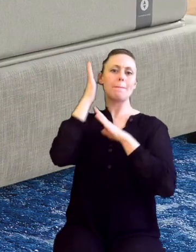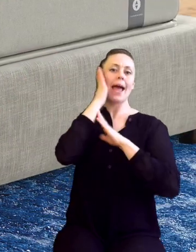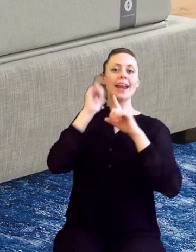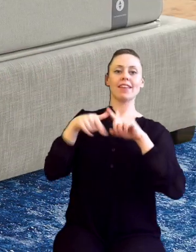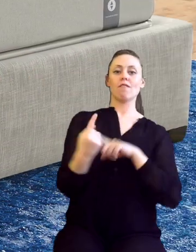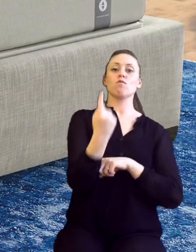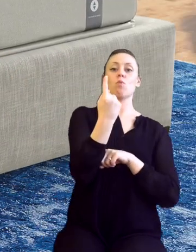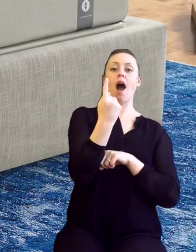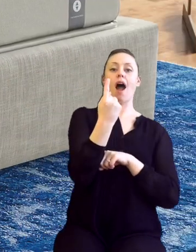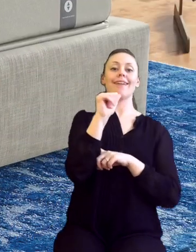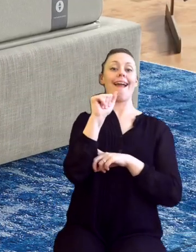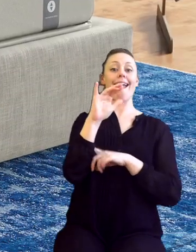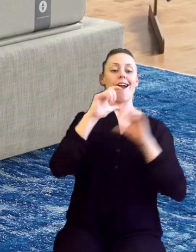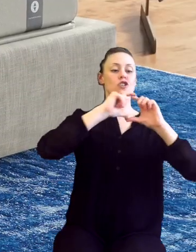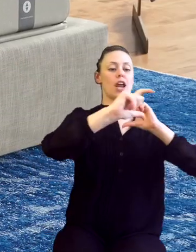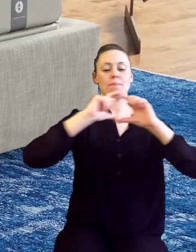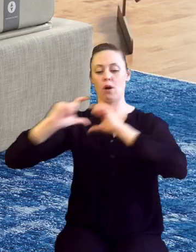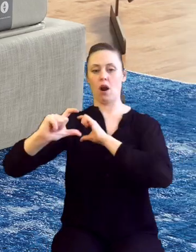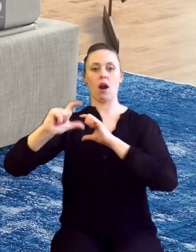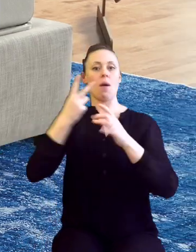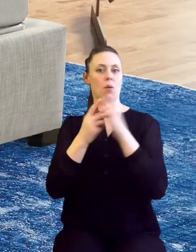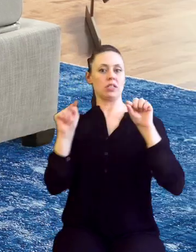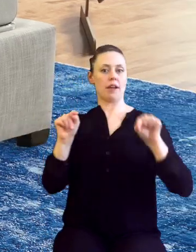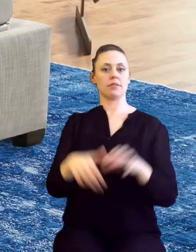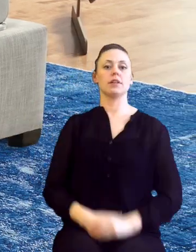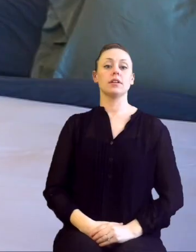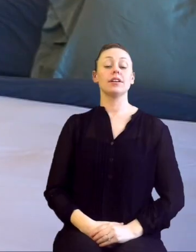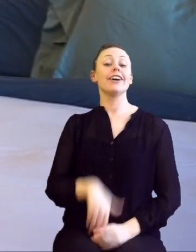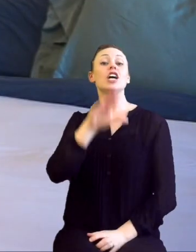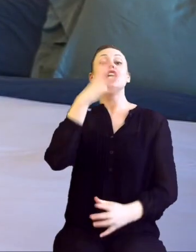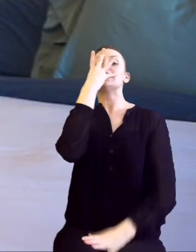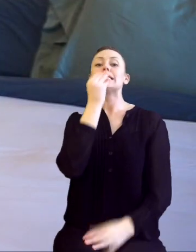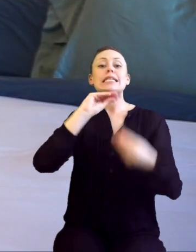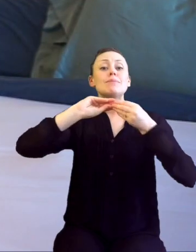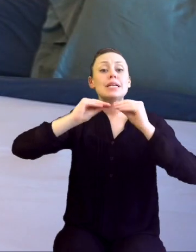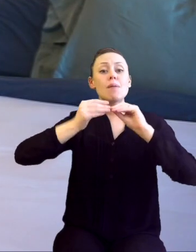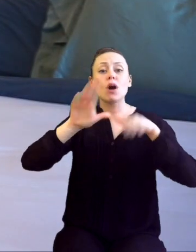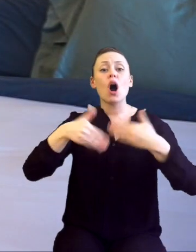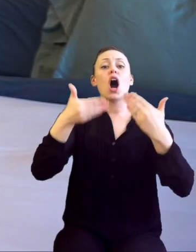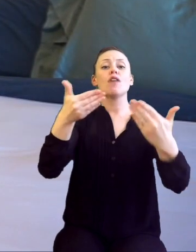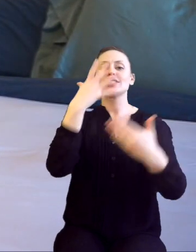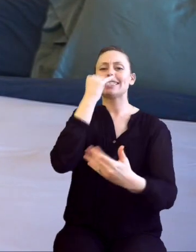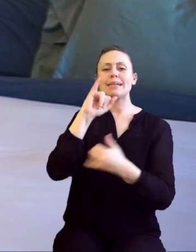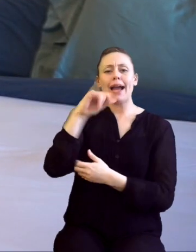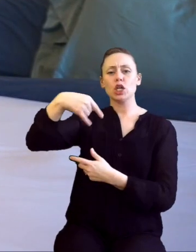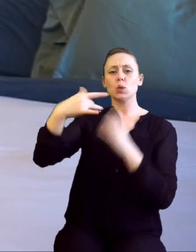on each side of the bed. Sleep Number offers their sleep IQ technology in all